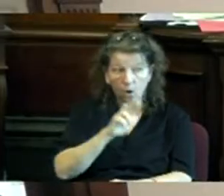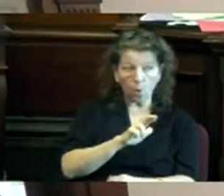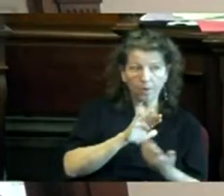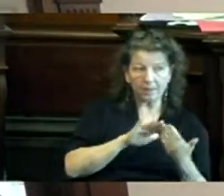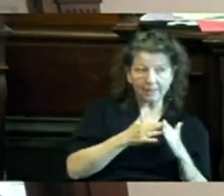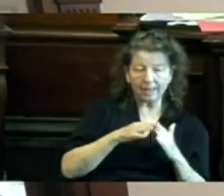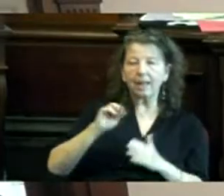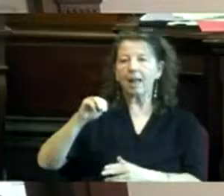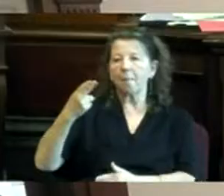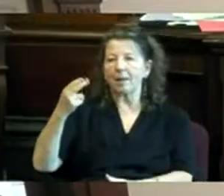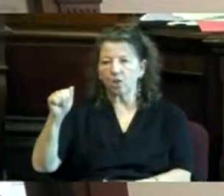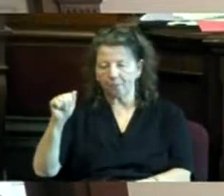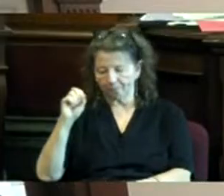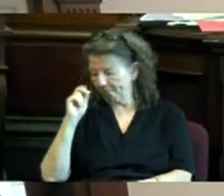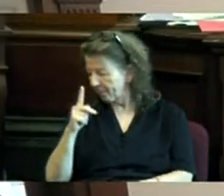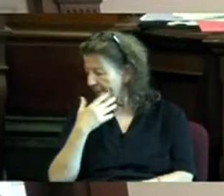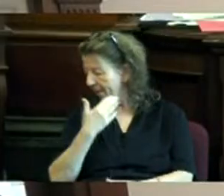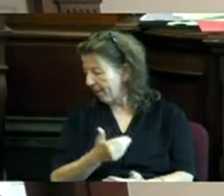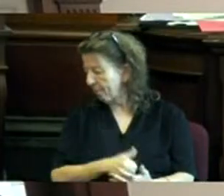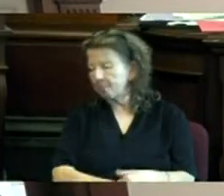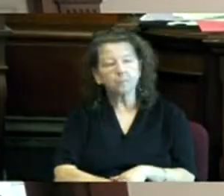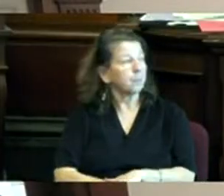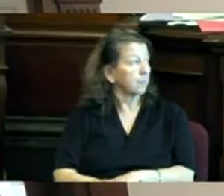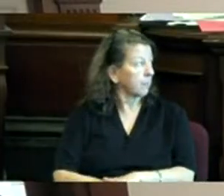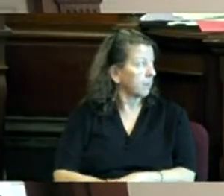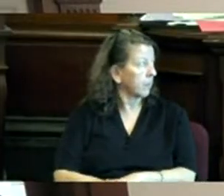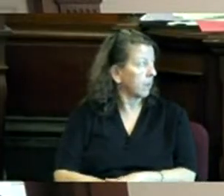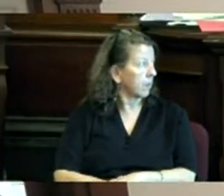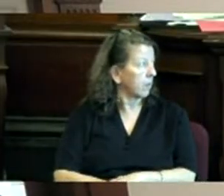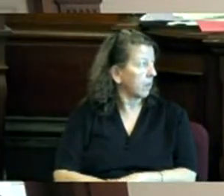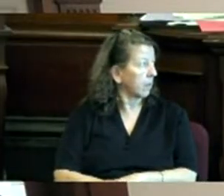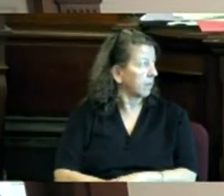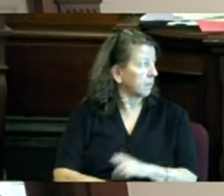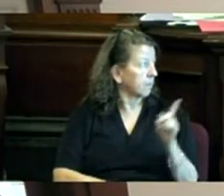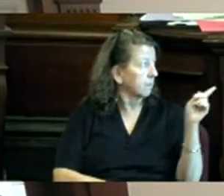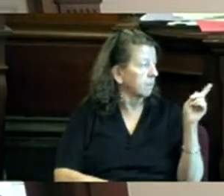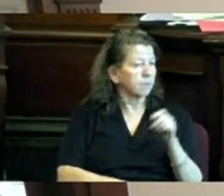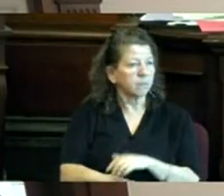peer. Okay. And would they be hired? Would they be employees